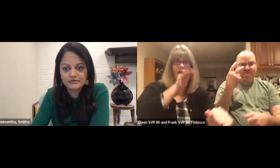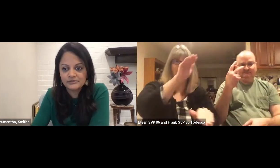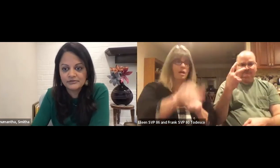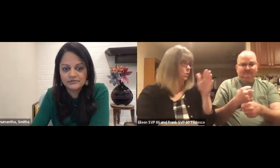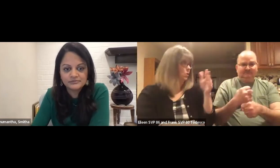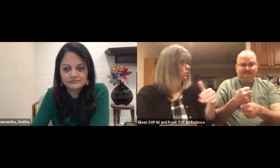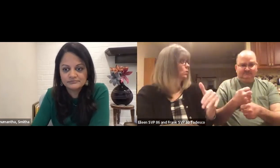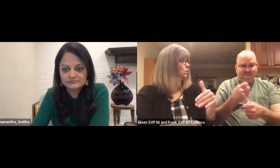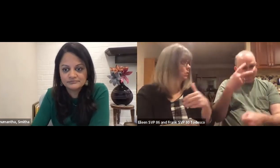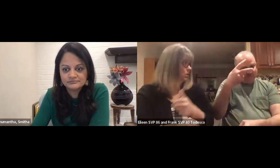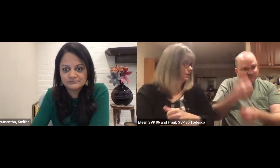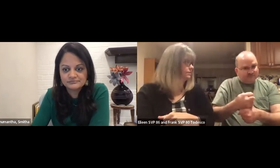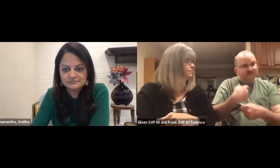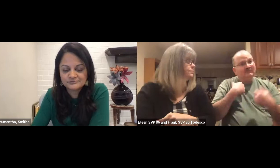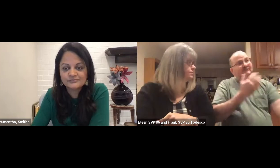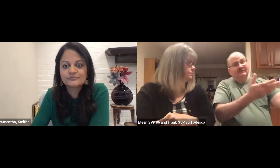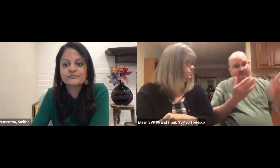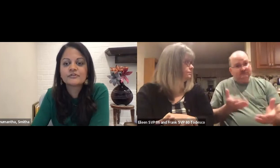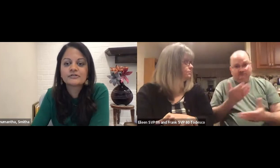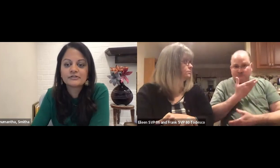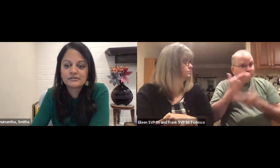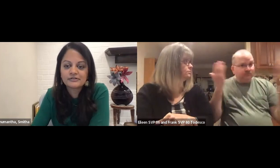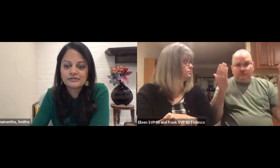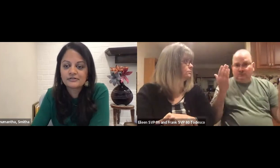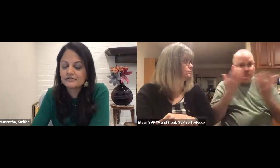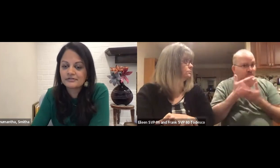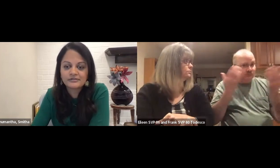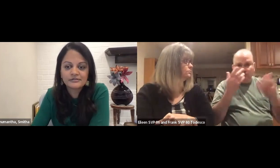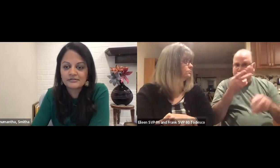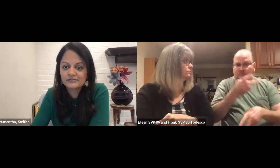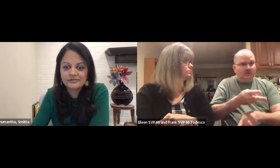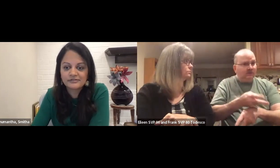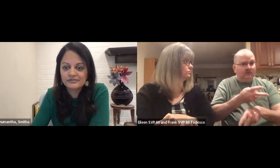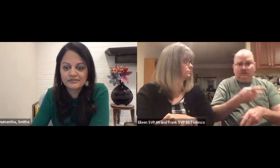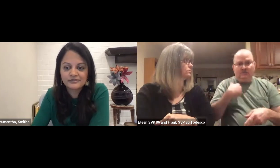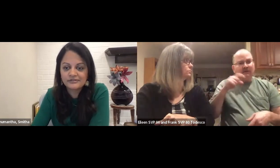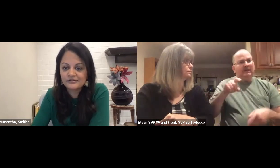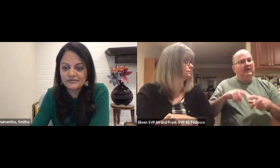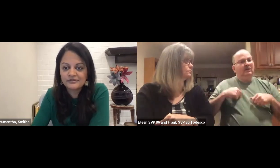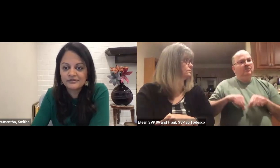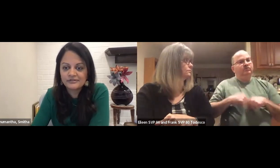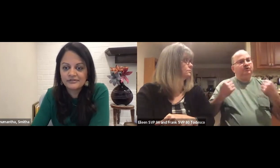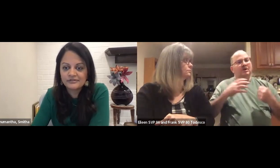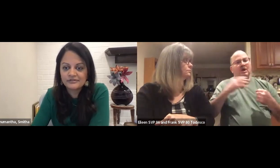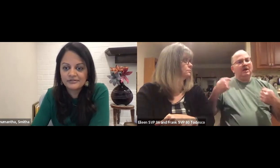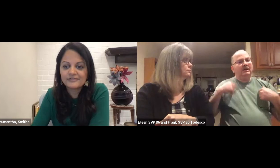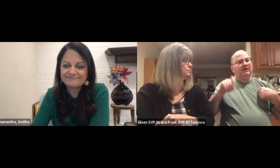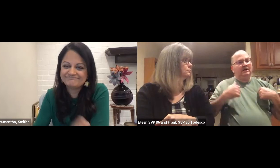It had been a struggle. We had been reaching out for a long time. Yeah, for quite some time, there was no one available...